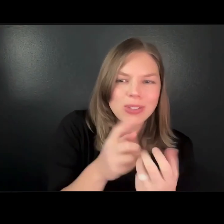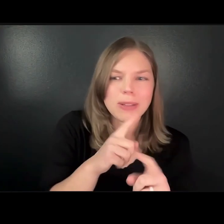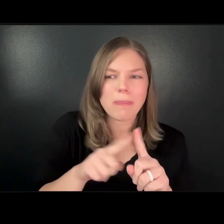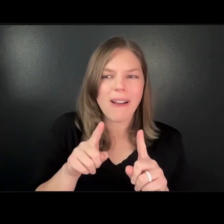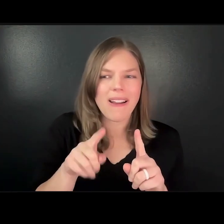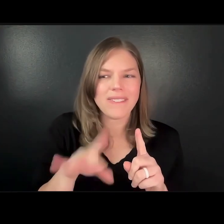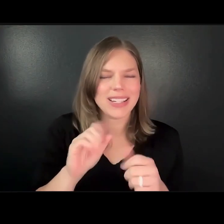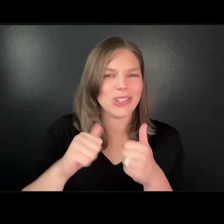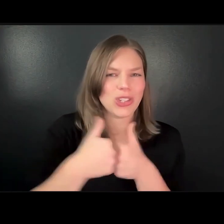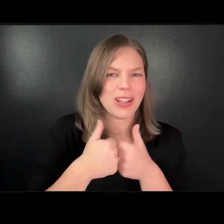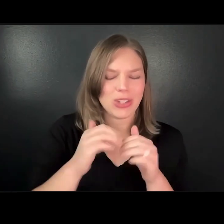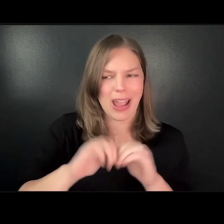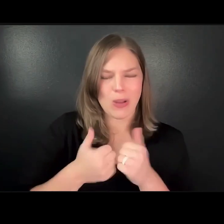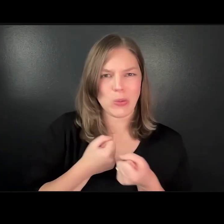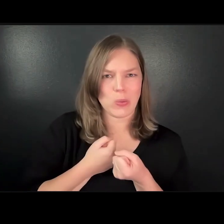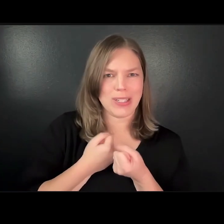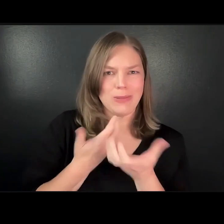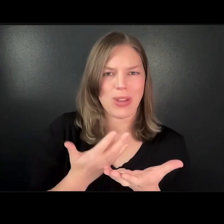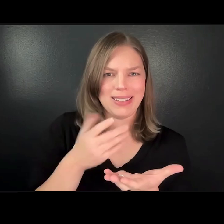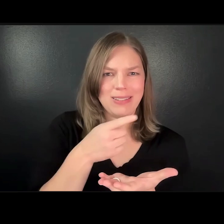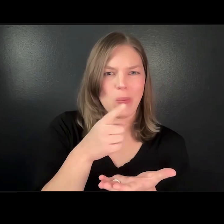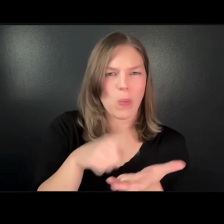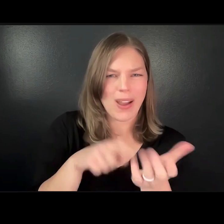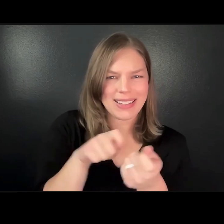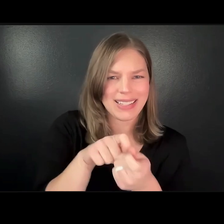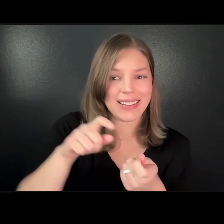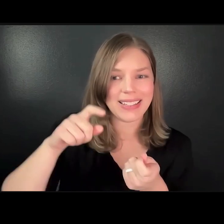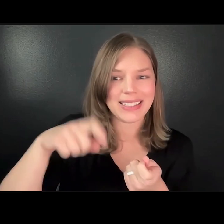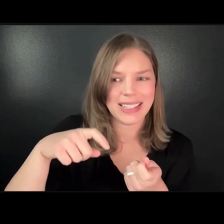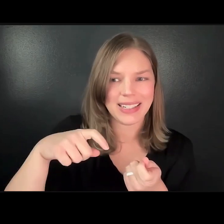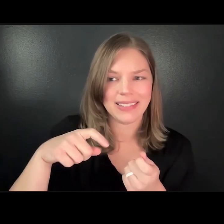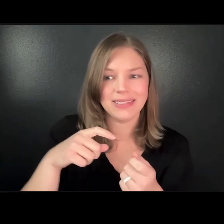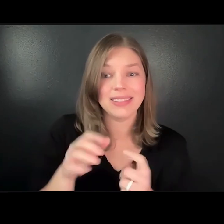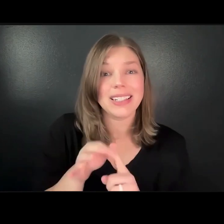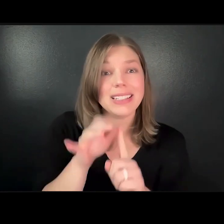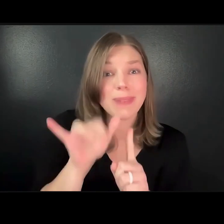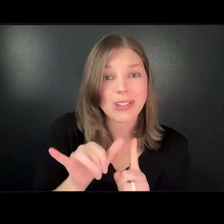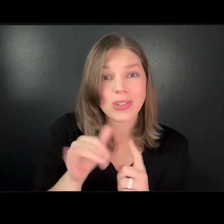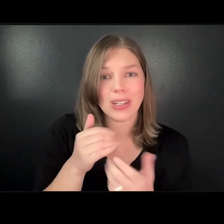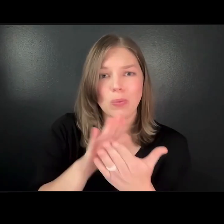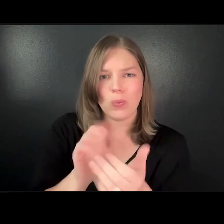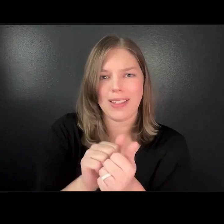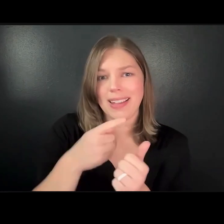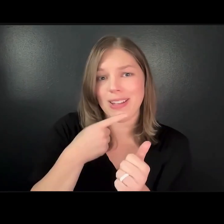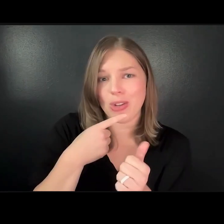but find it challenging to express those needs explicitly. Especially to a hearing person who